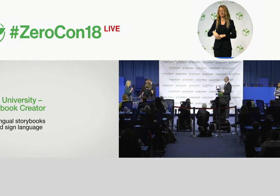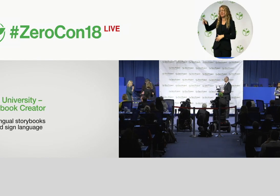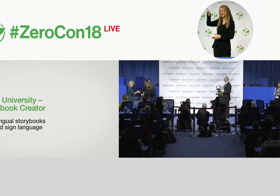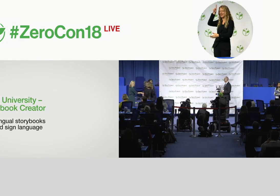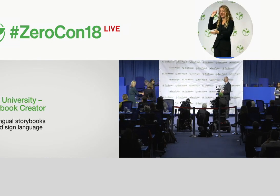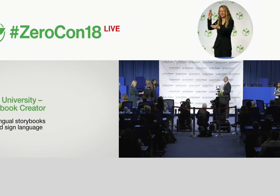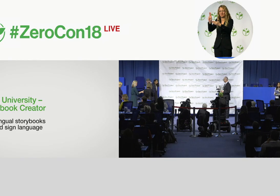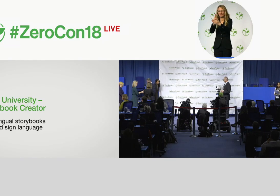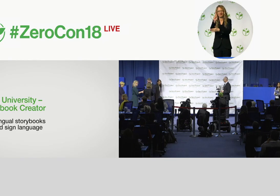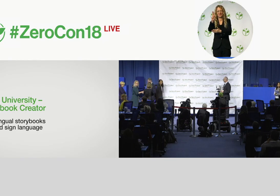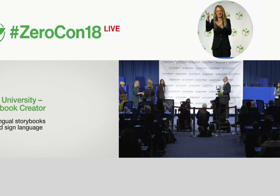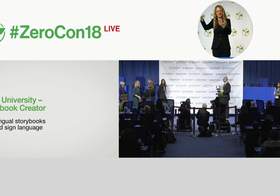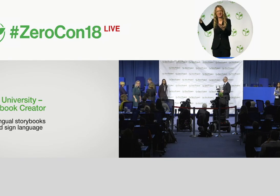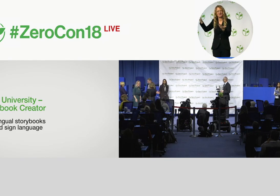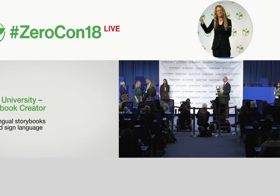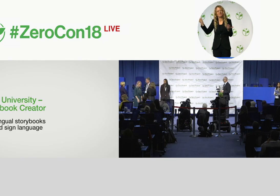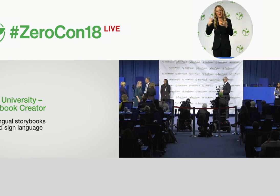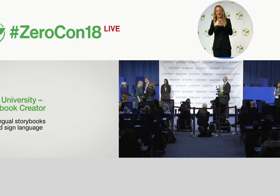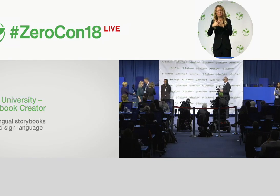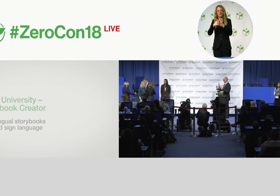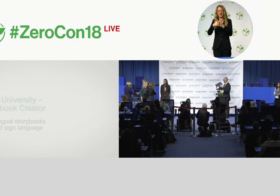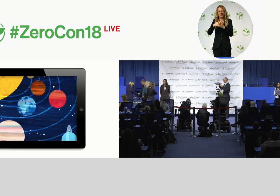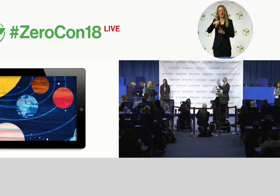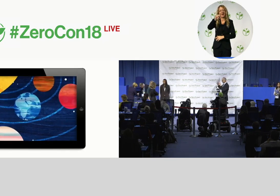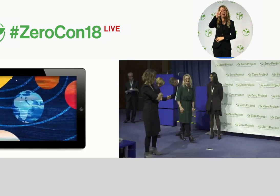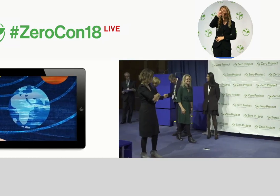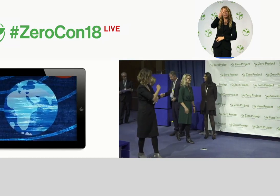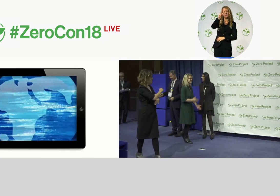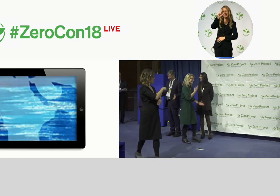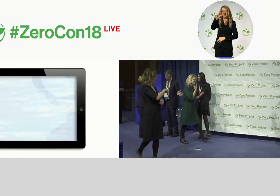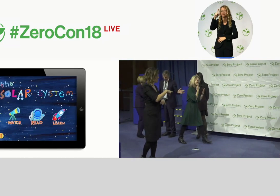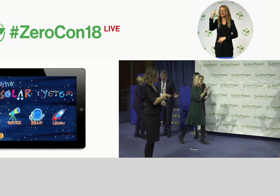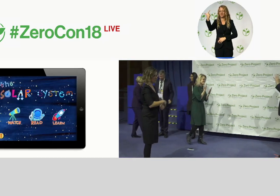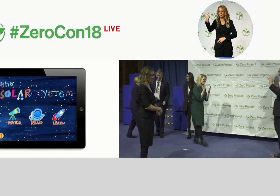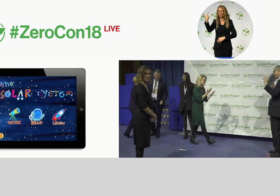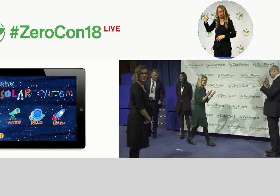The Storybook Creator is an IT-platform and app developed in 2012 ...